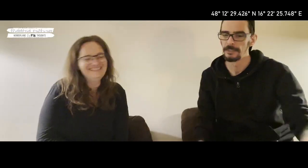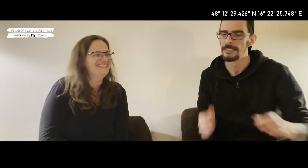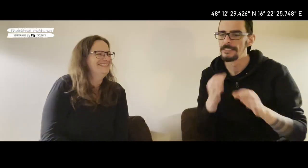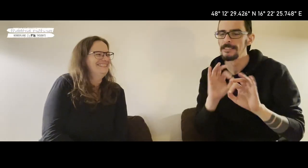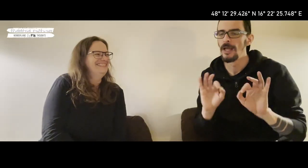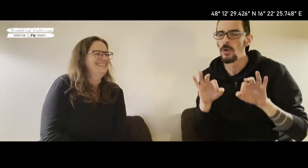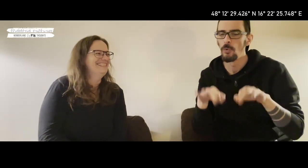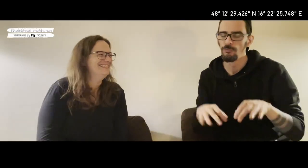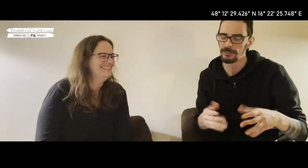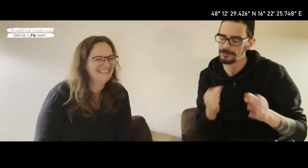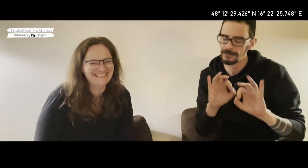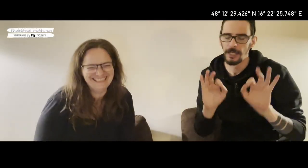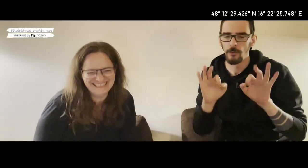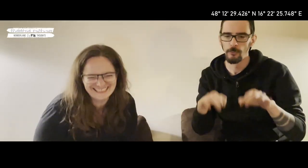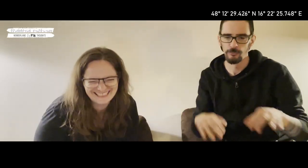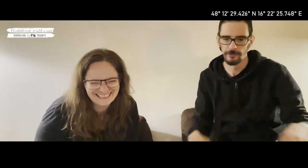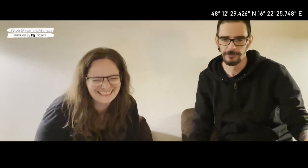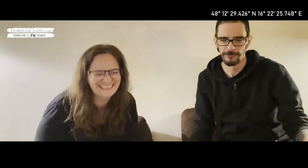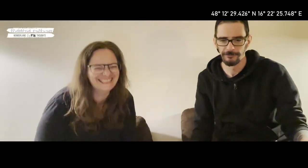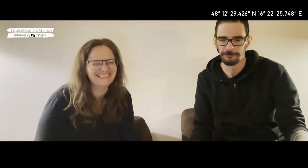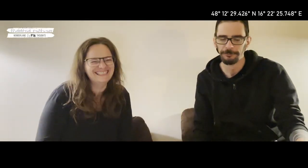She is extremely polite, really delightfully polite.